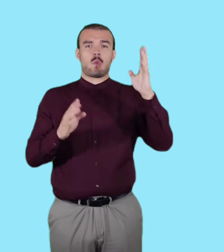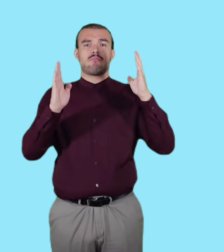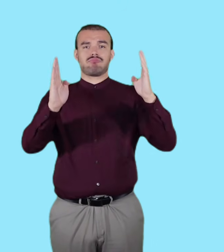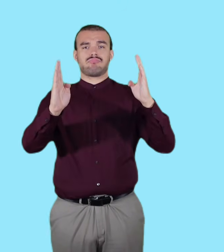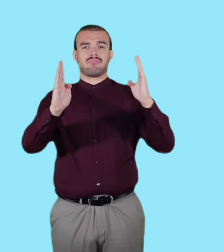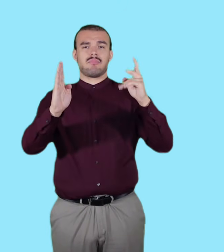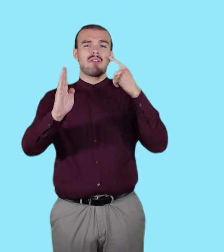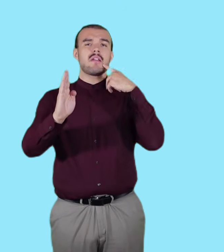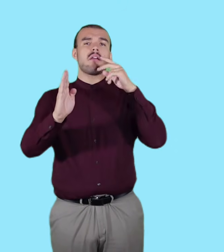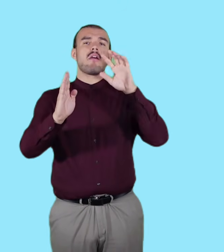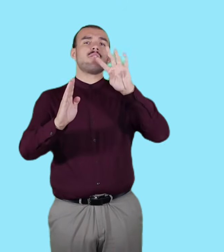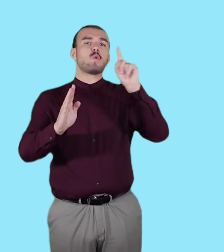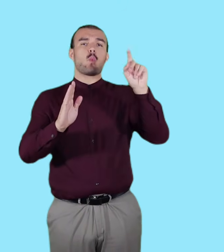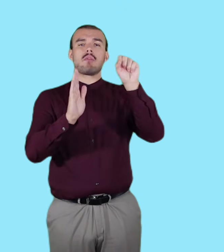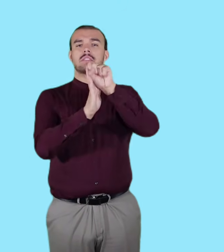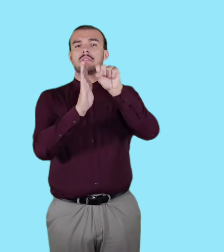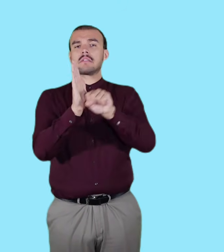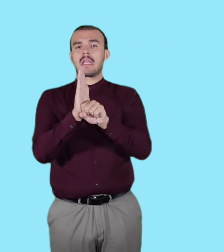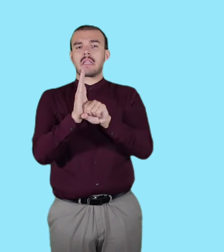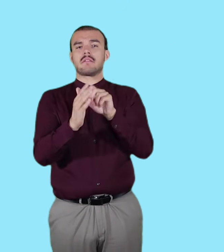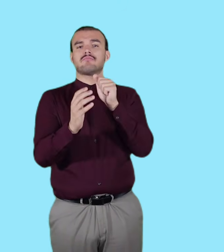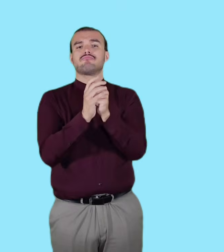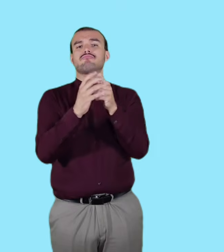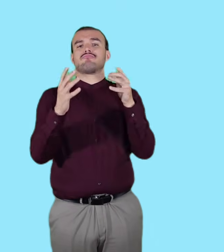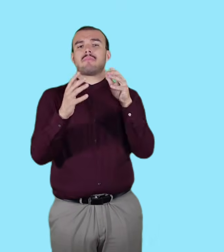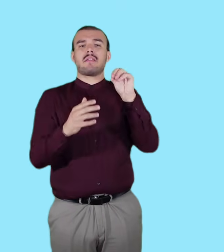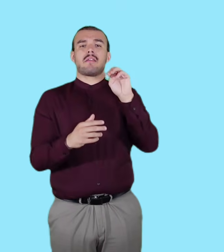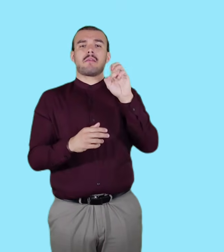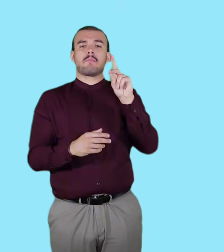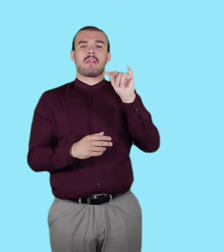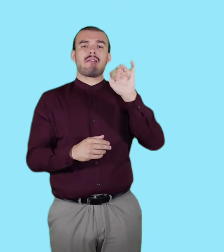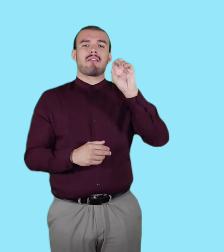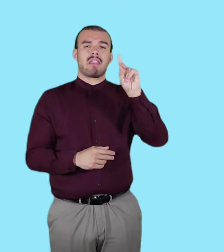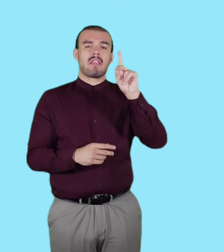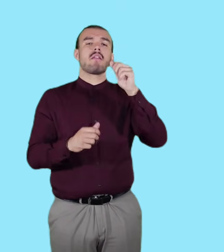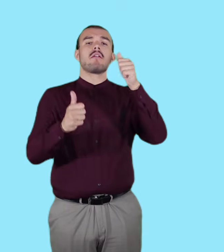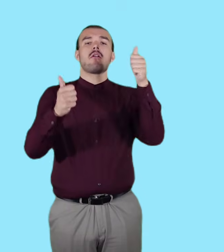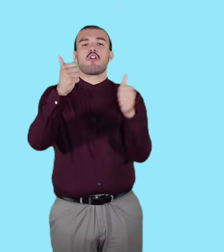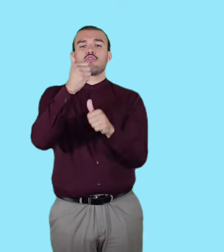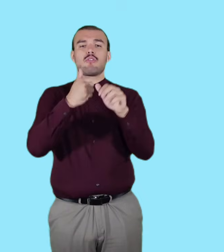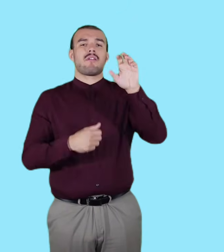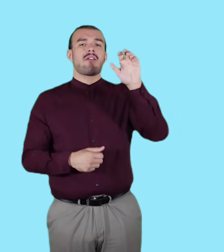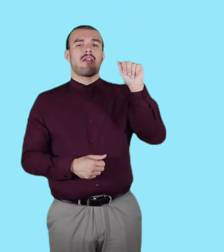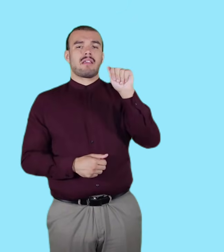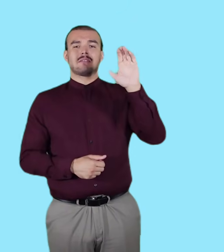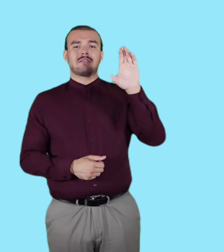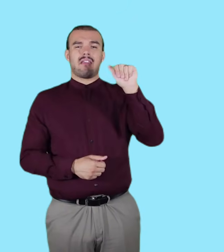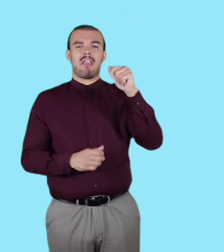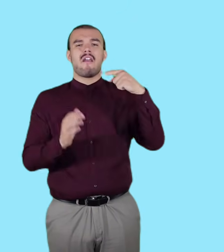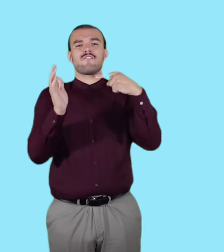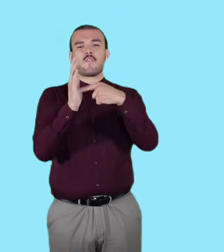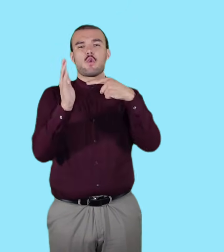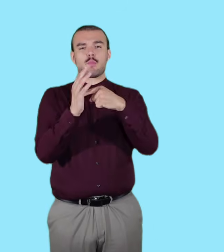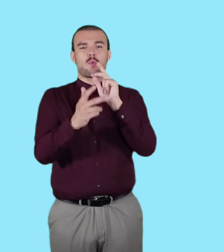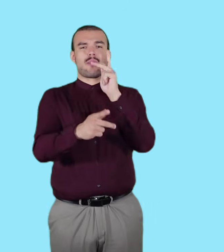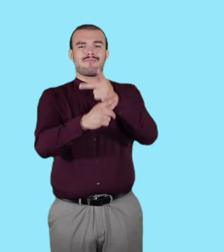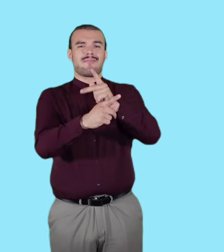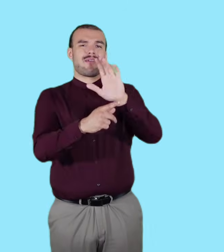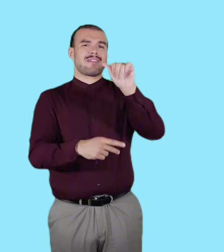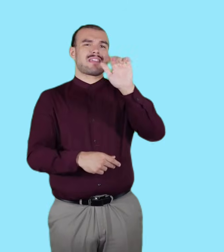in the 41 states that expanded Medicaid under the Affordable Care Act, or the ACA.